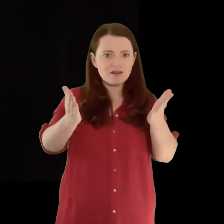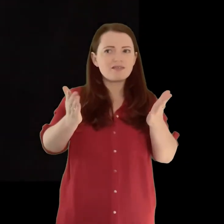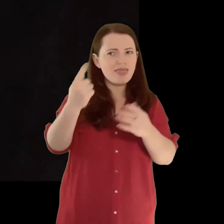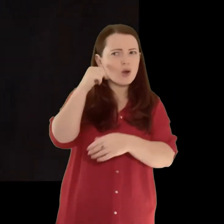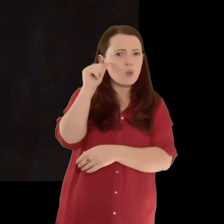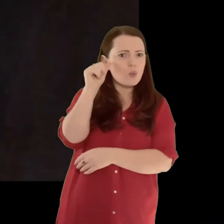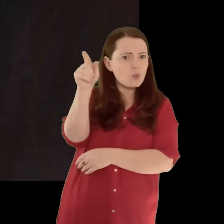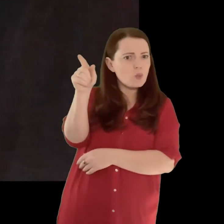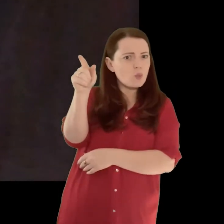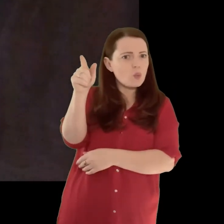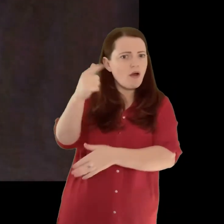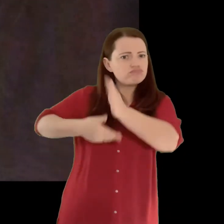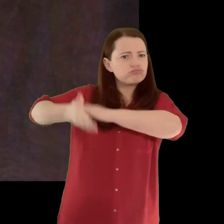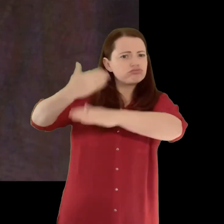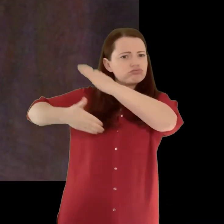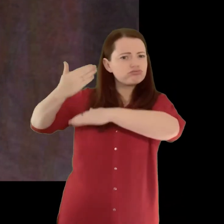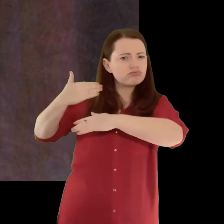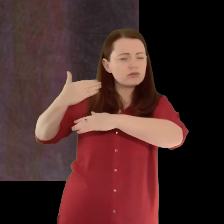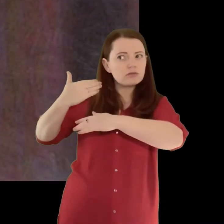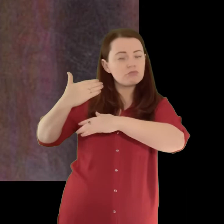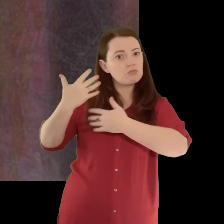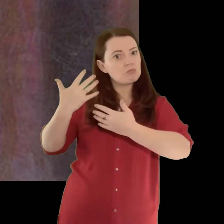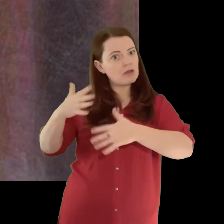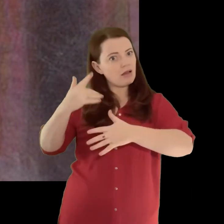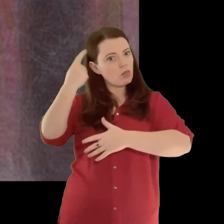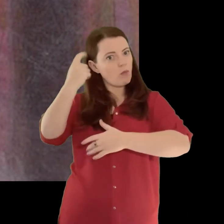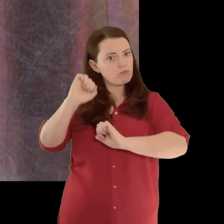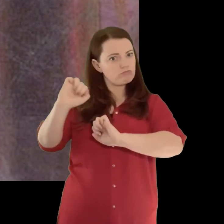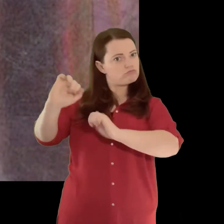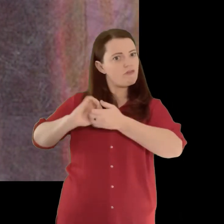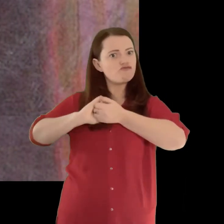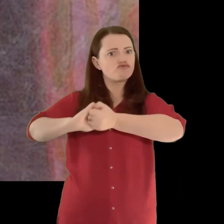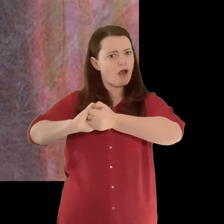Yes, they knew her from old and they thought her their friend